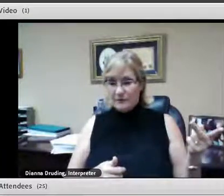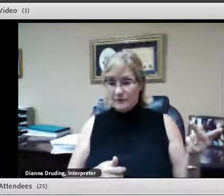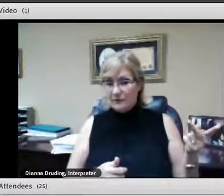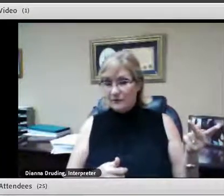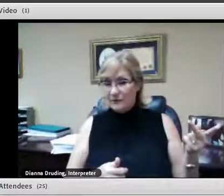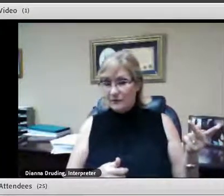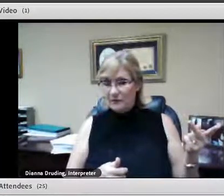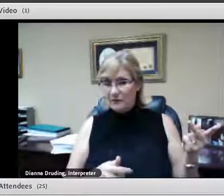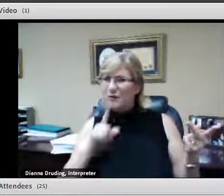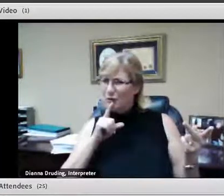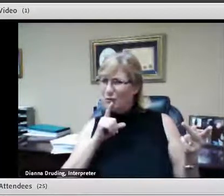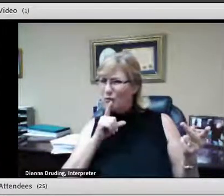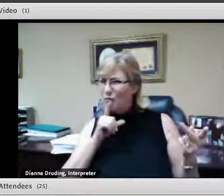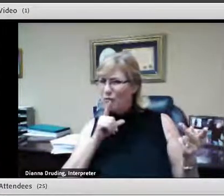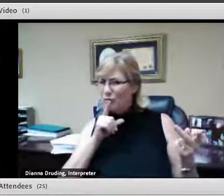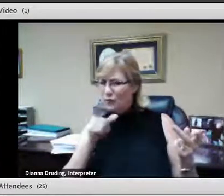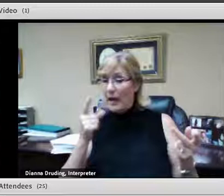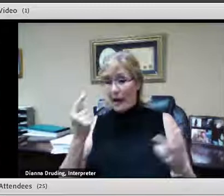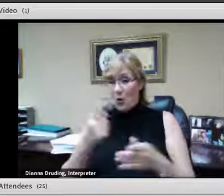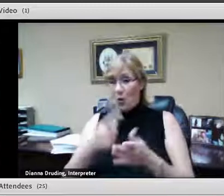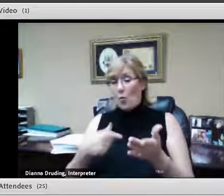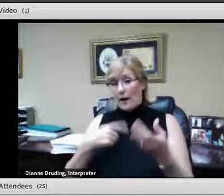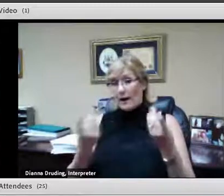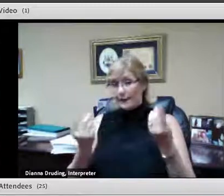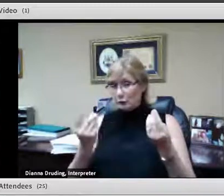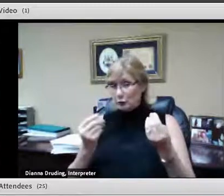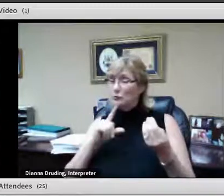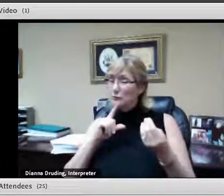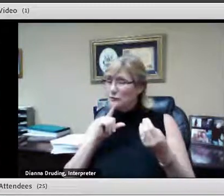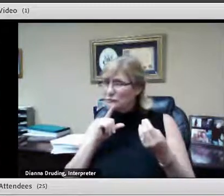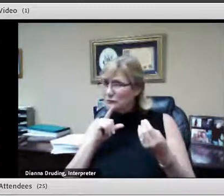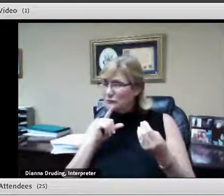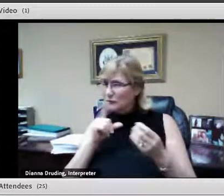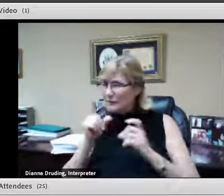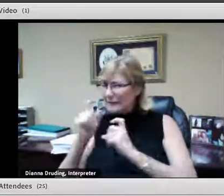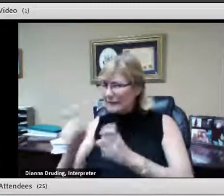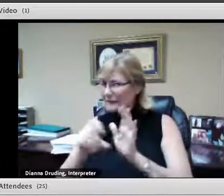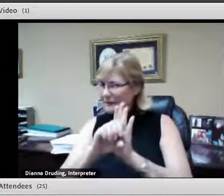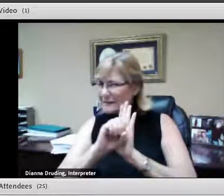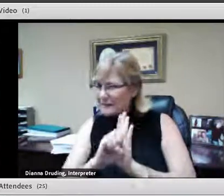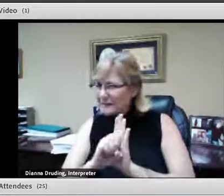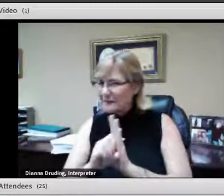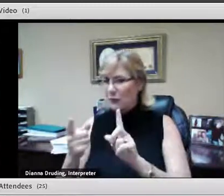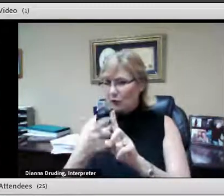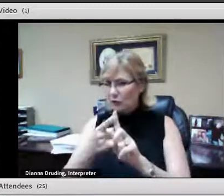Ryan: Yeah, actually, what I always do is I -- Hilary: Give an example first. Ryan: Exactly. I give an example first.